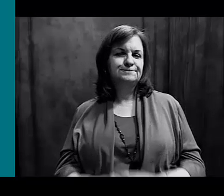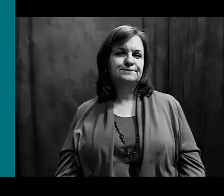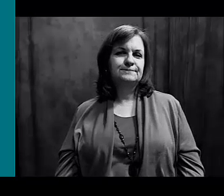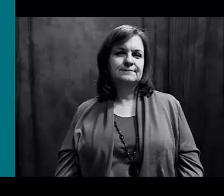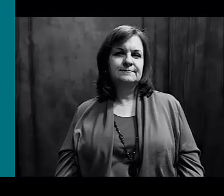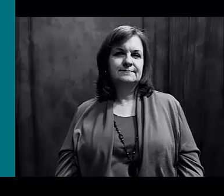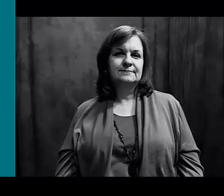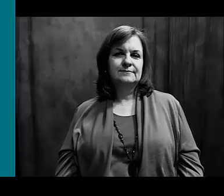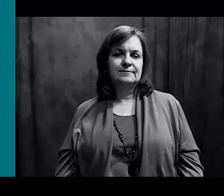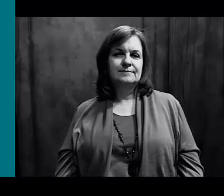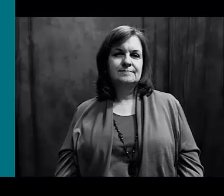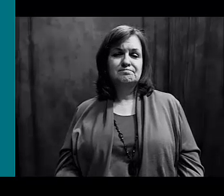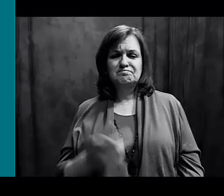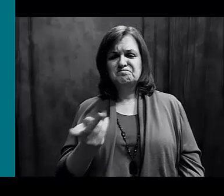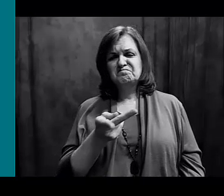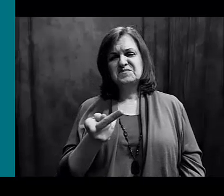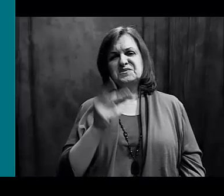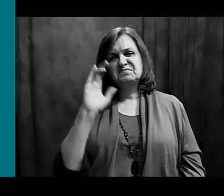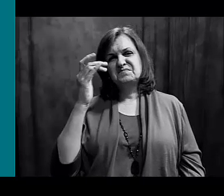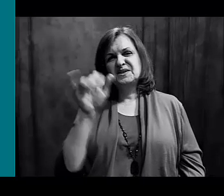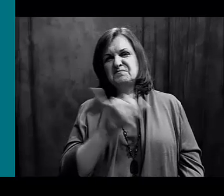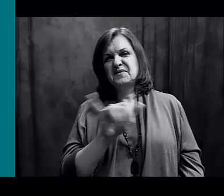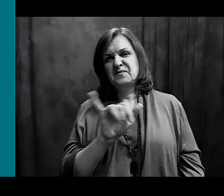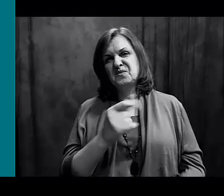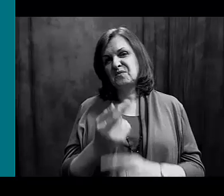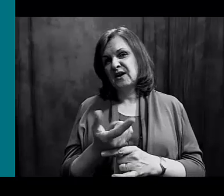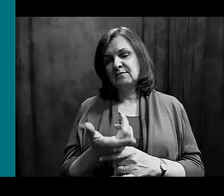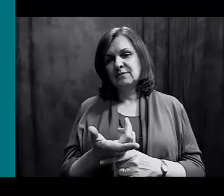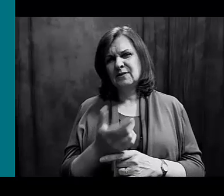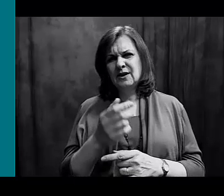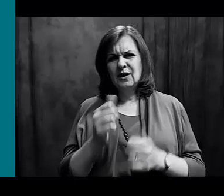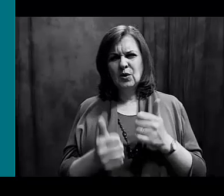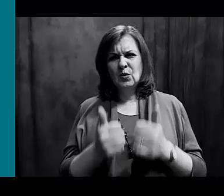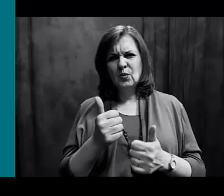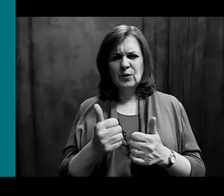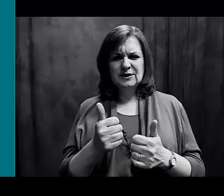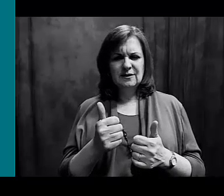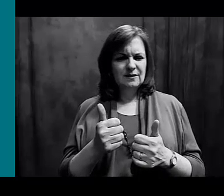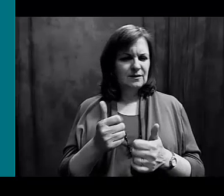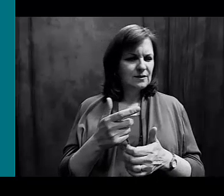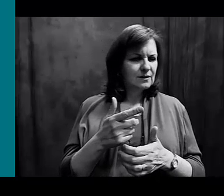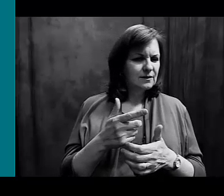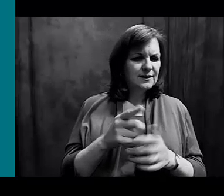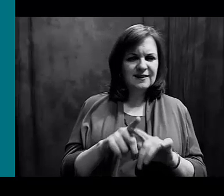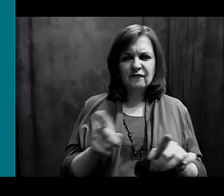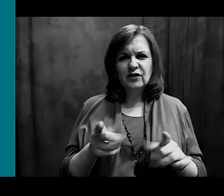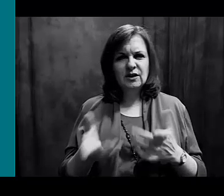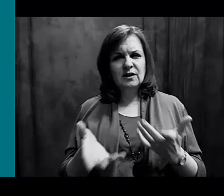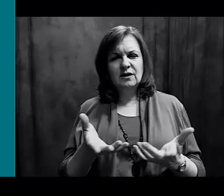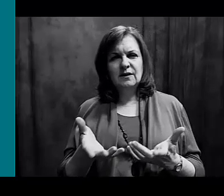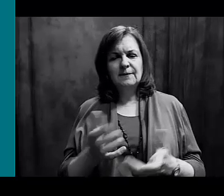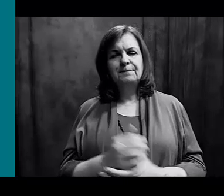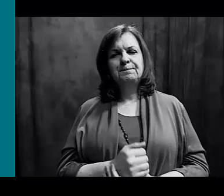so these probably look very similar to you right? can you pick out the differences??